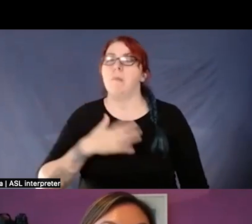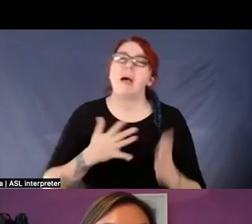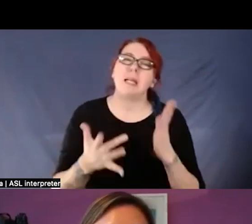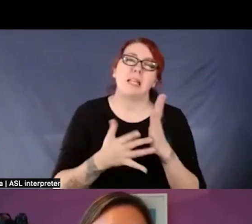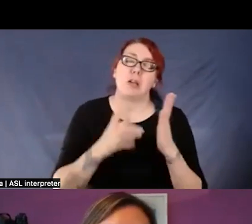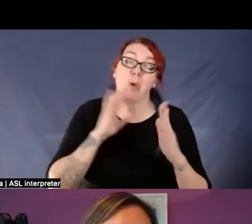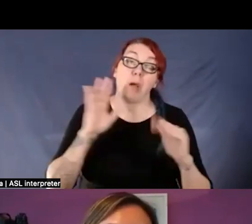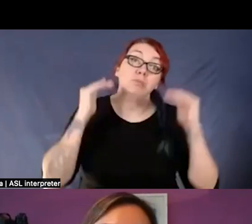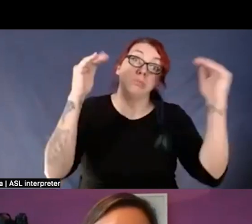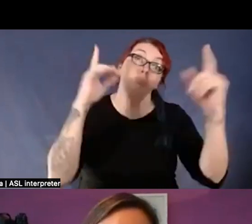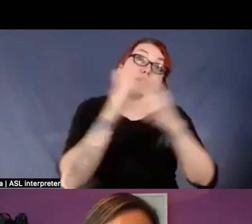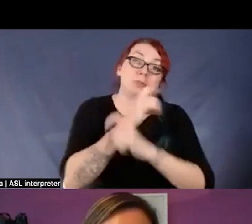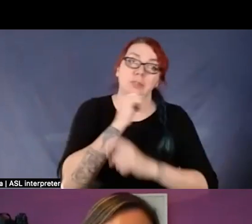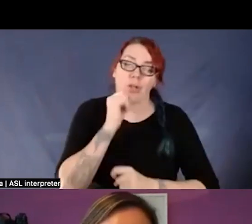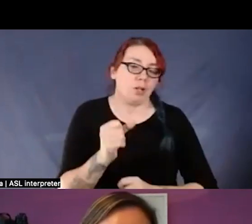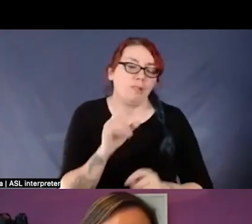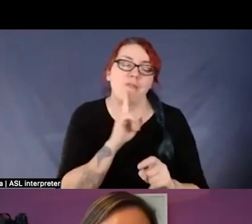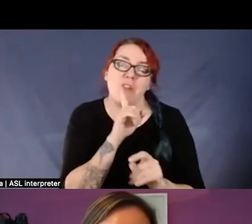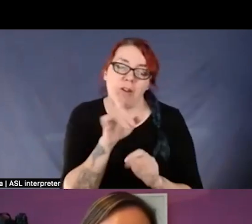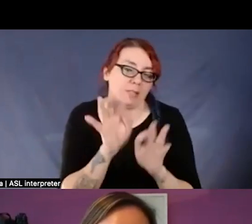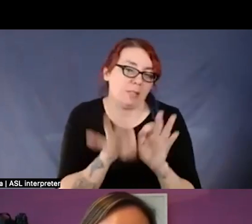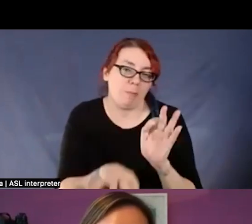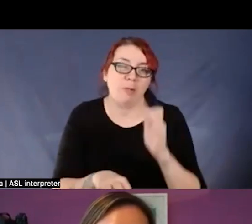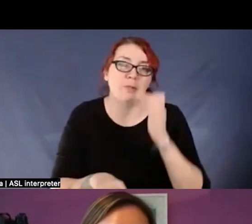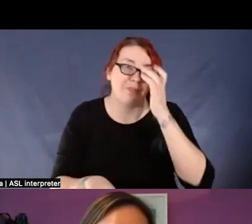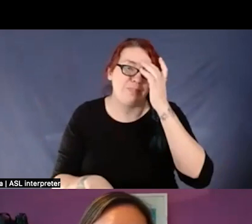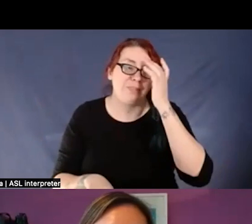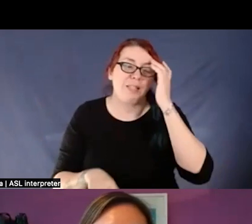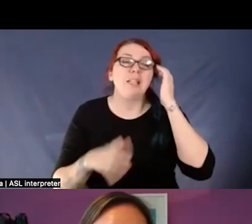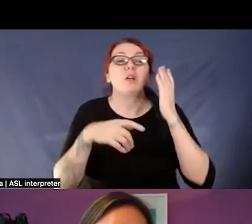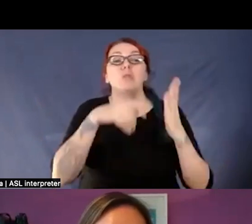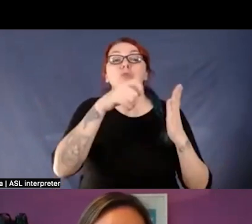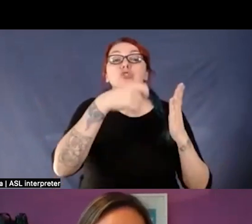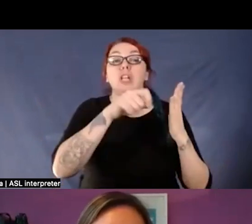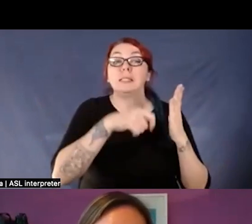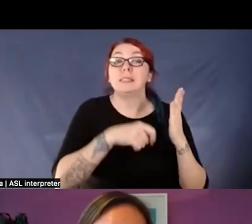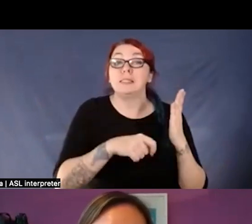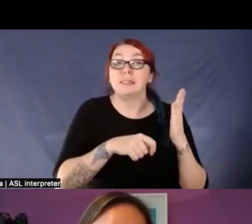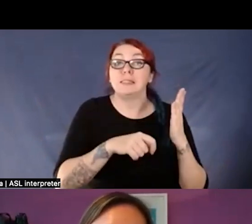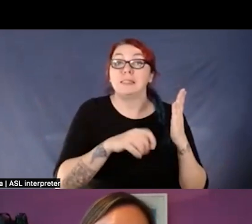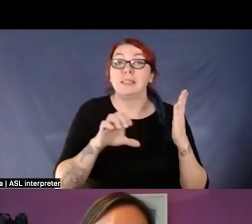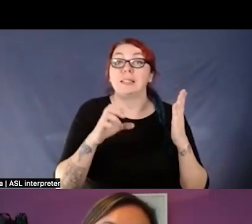So checklists, I like to use checklists because I have a lot of recurring tasks. And I like to